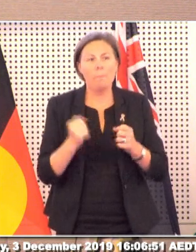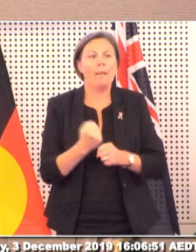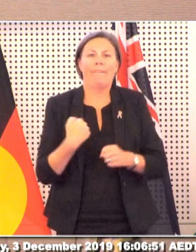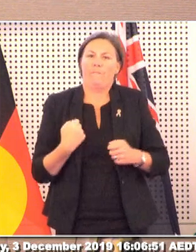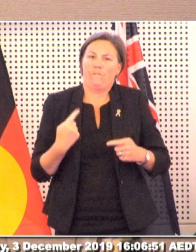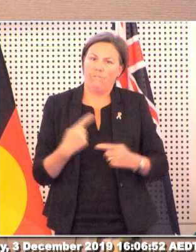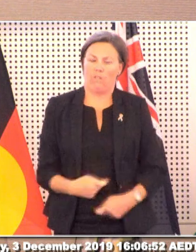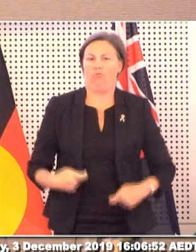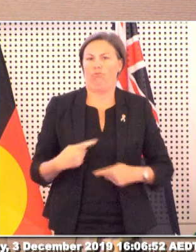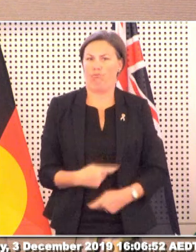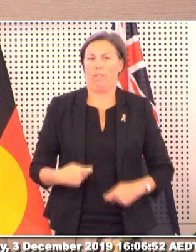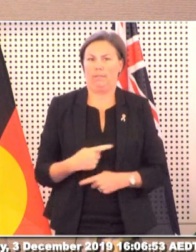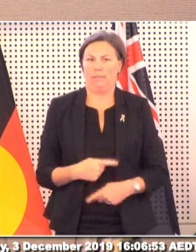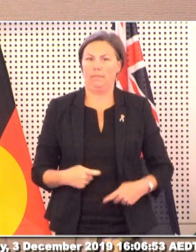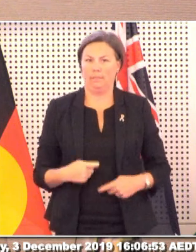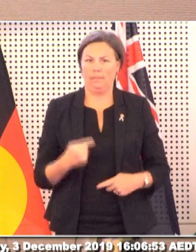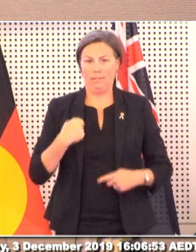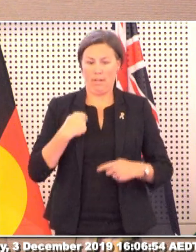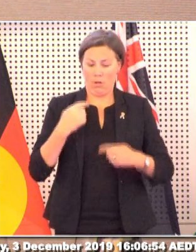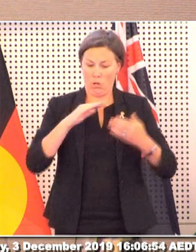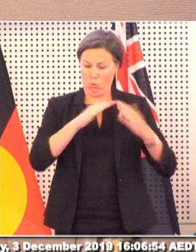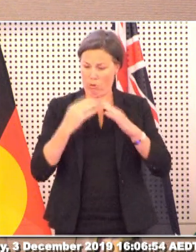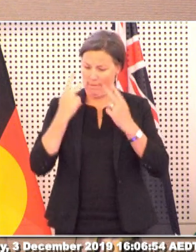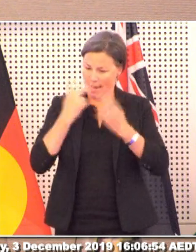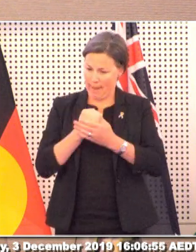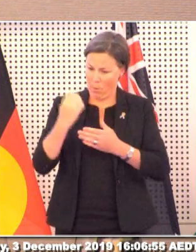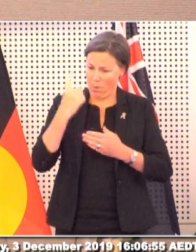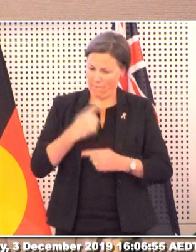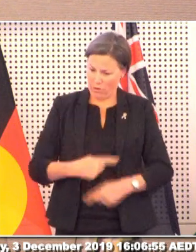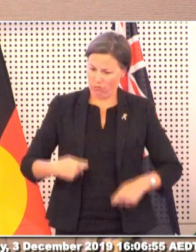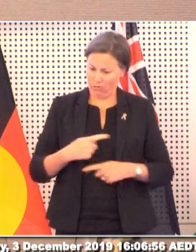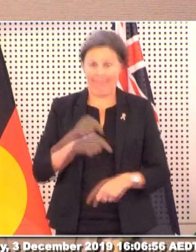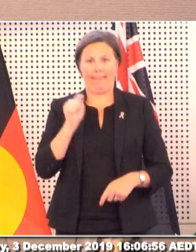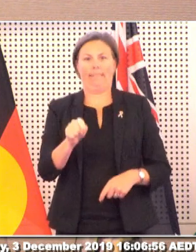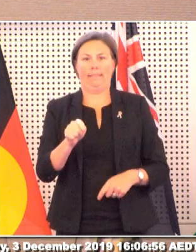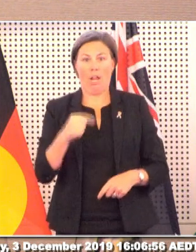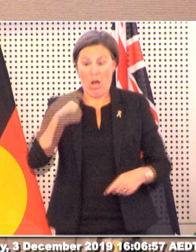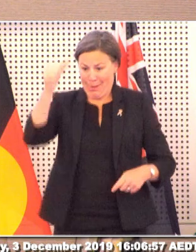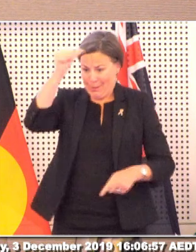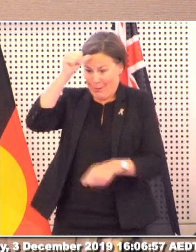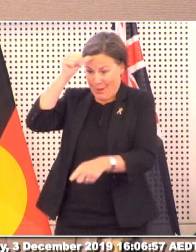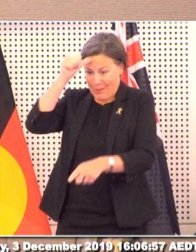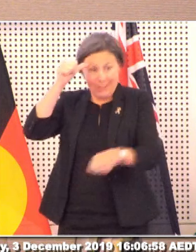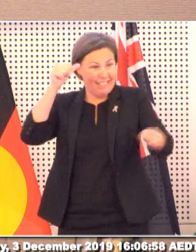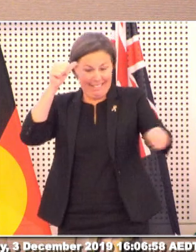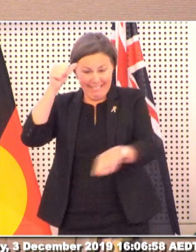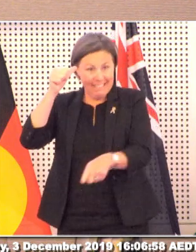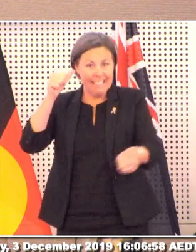of being a Community Visitor. You know what should be done – I mean, person in the street like